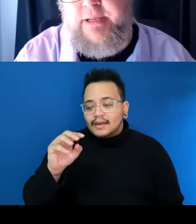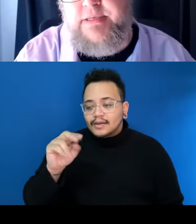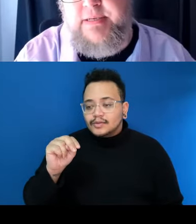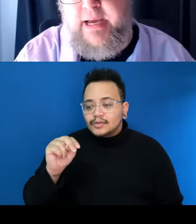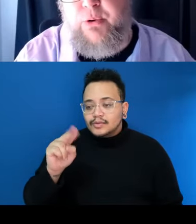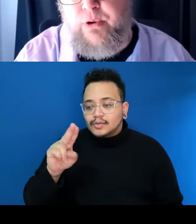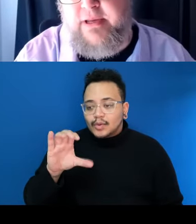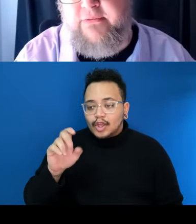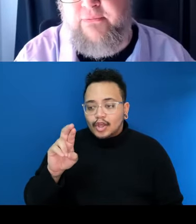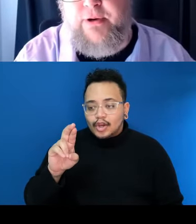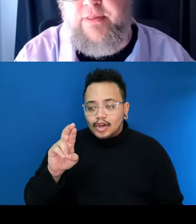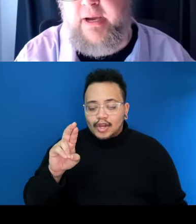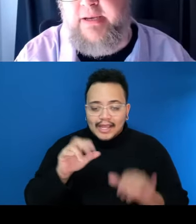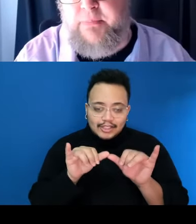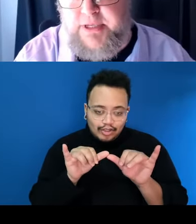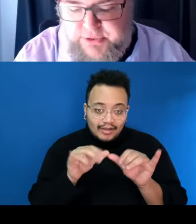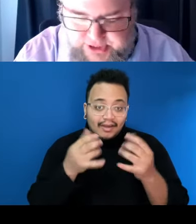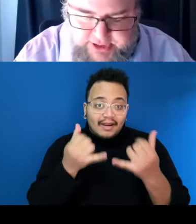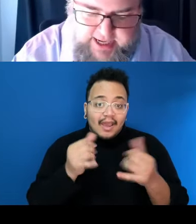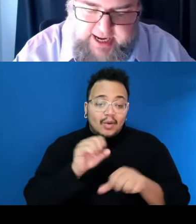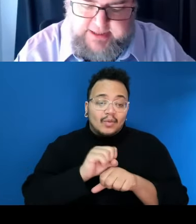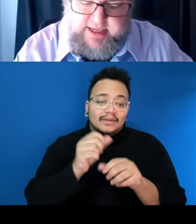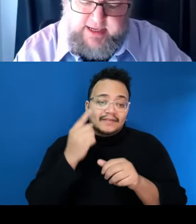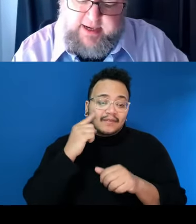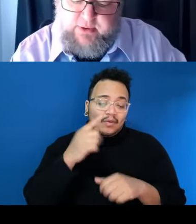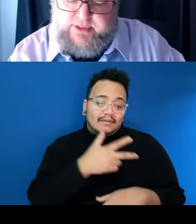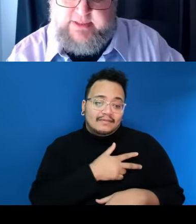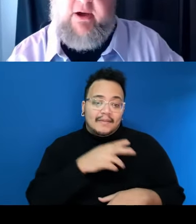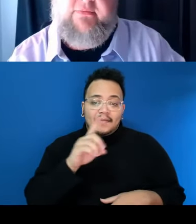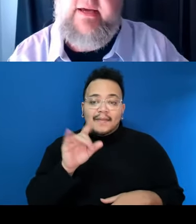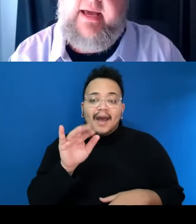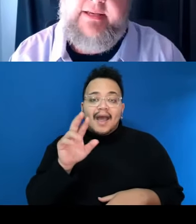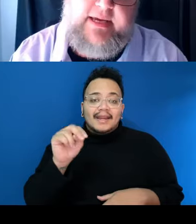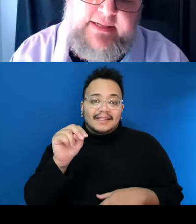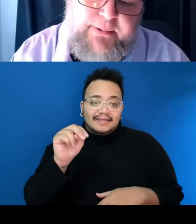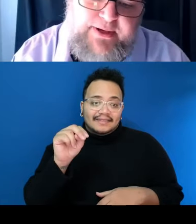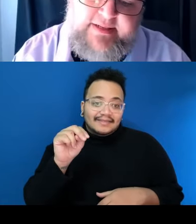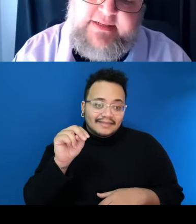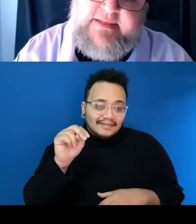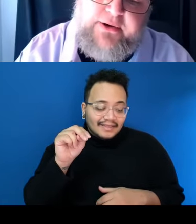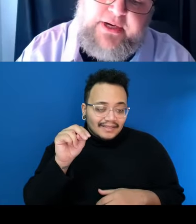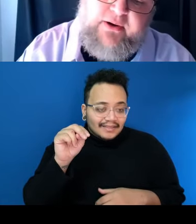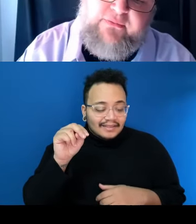and is now working for the Biden Administration as a, I gotta read this off as a deputy assistant secretary